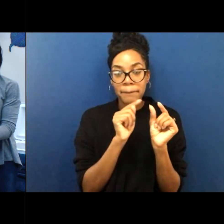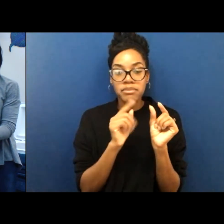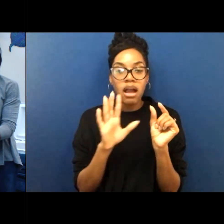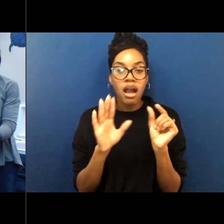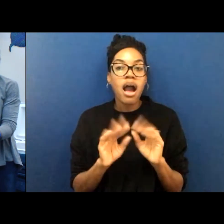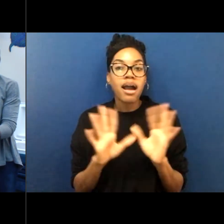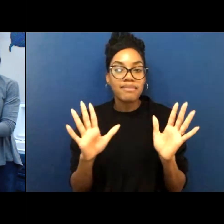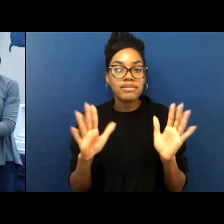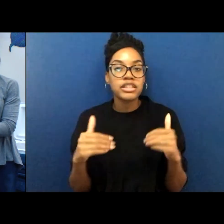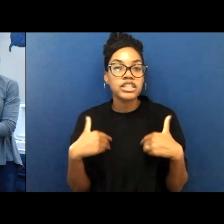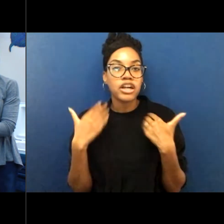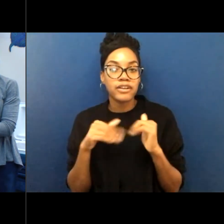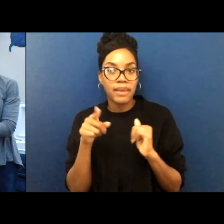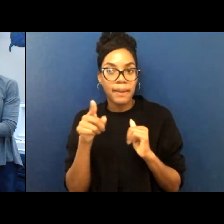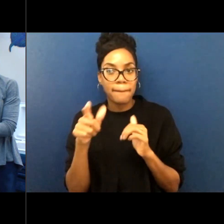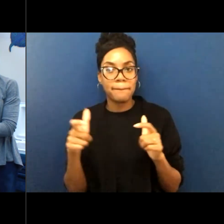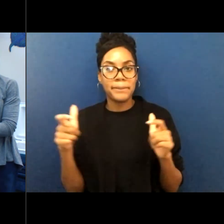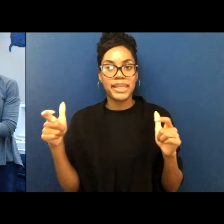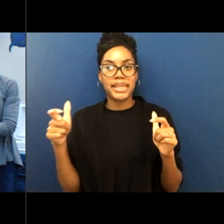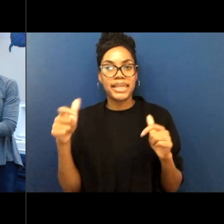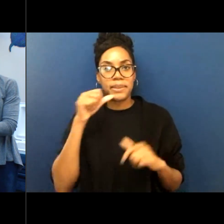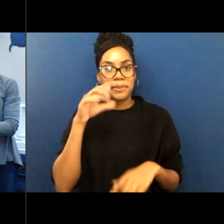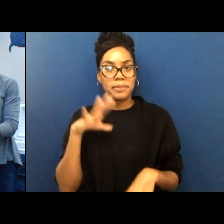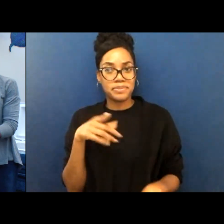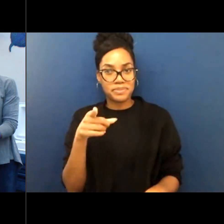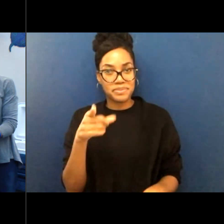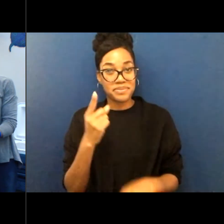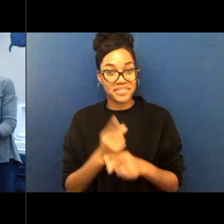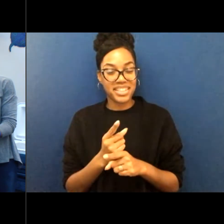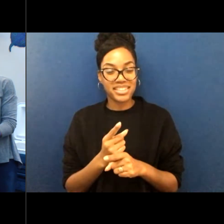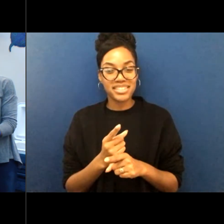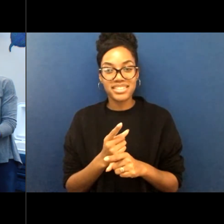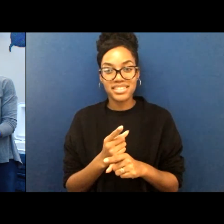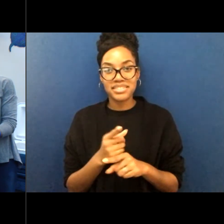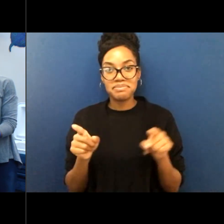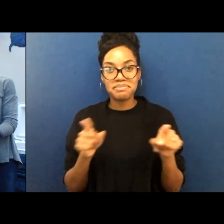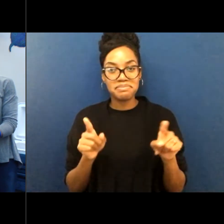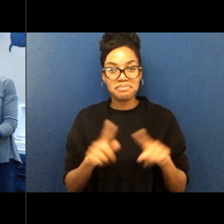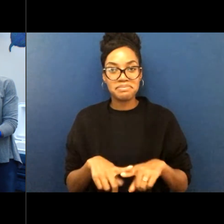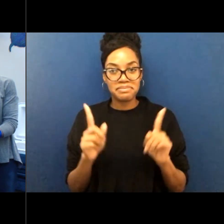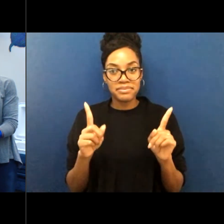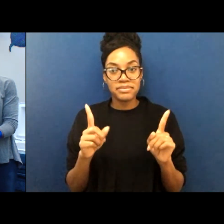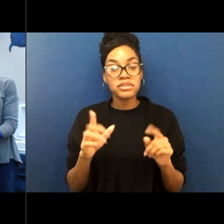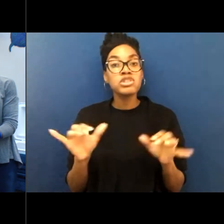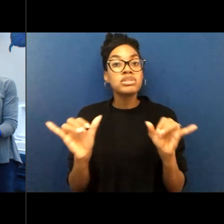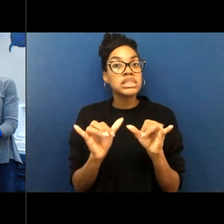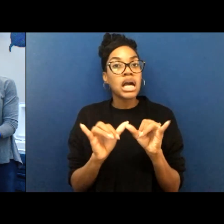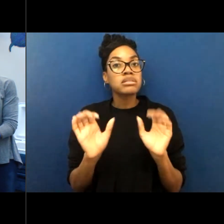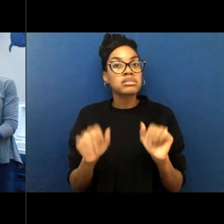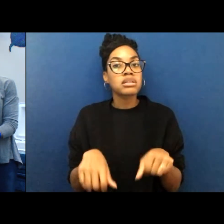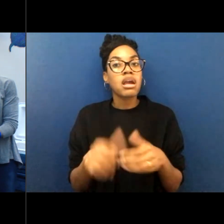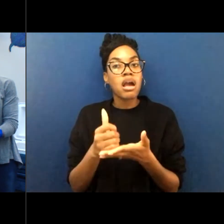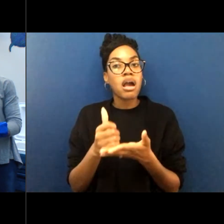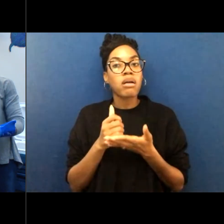than this big, mature female red king crab, right? So in that instance, size does work to tell us how old the crab is,